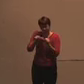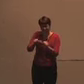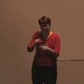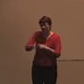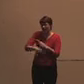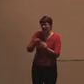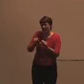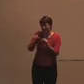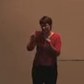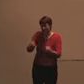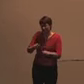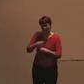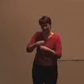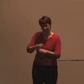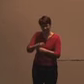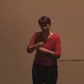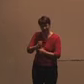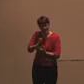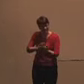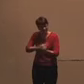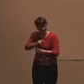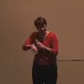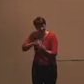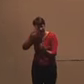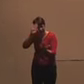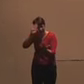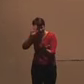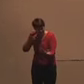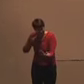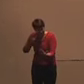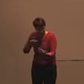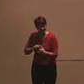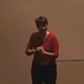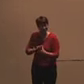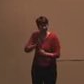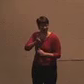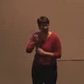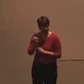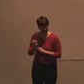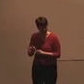created some expectations and unknown hidden spaces.